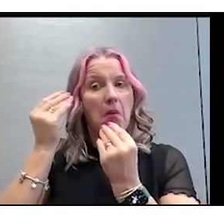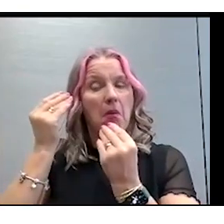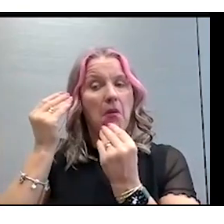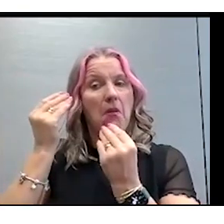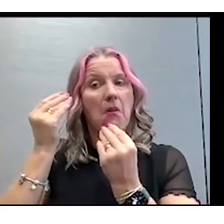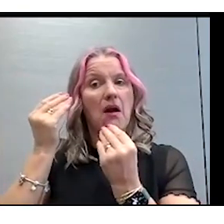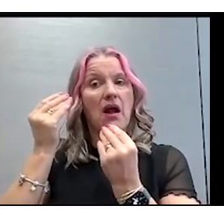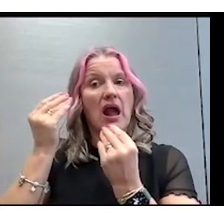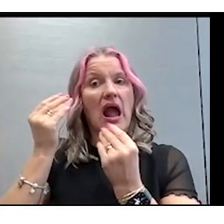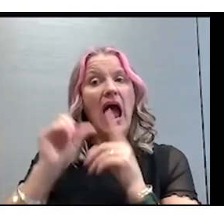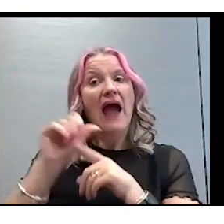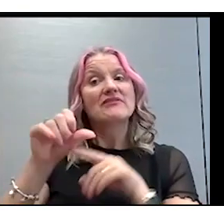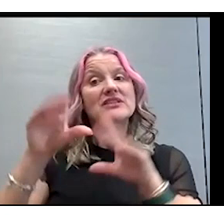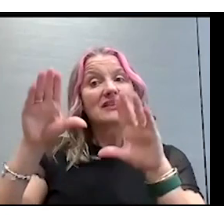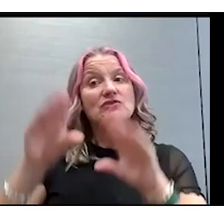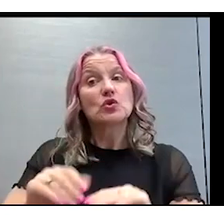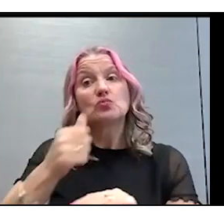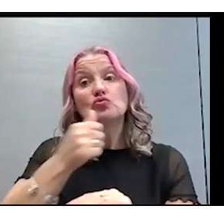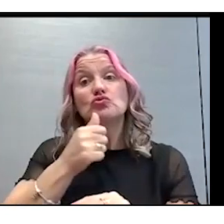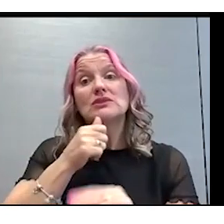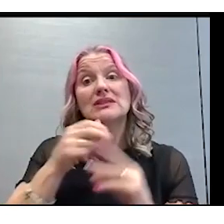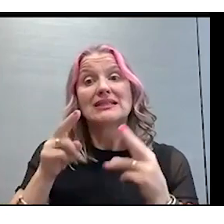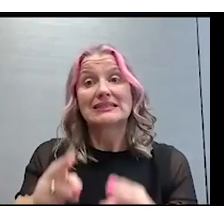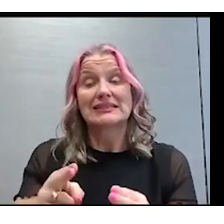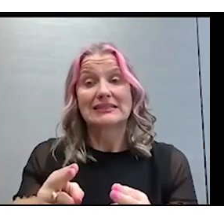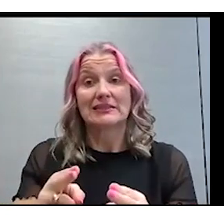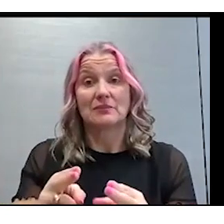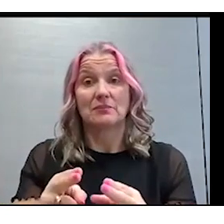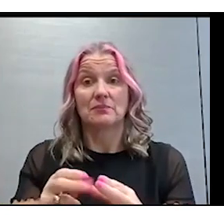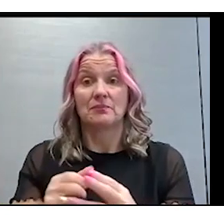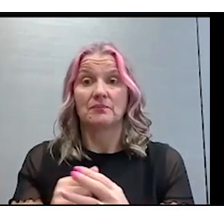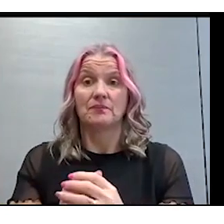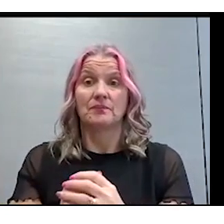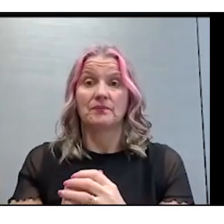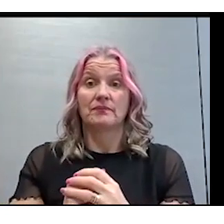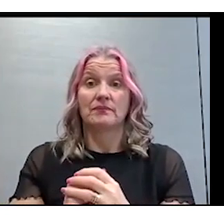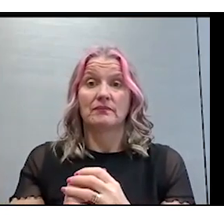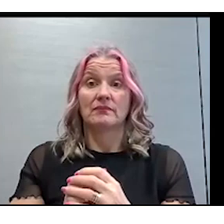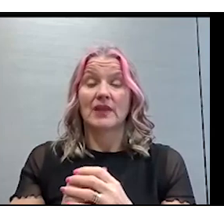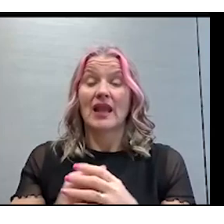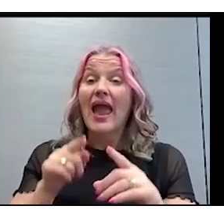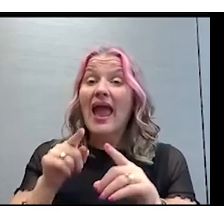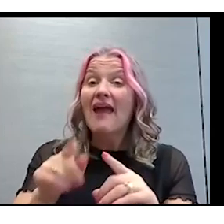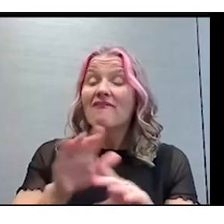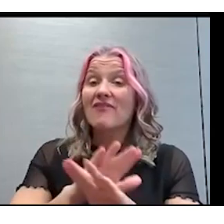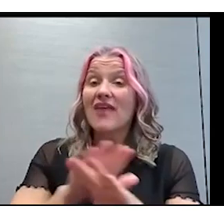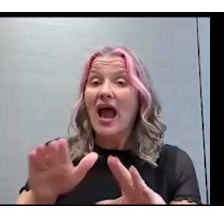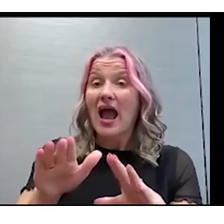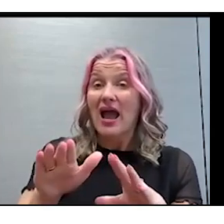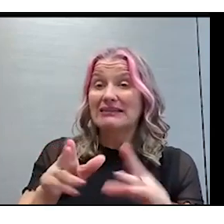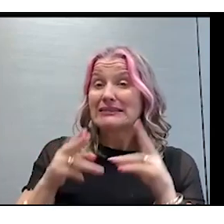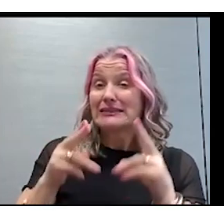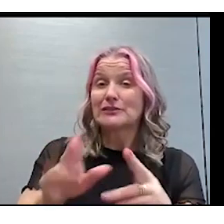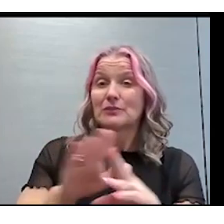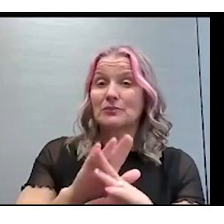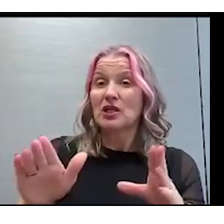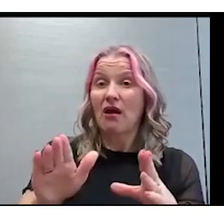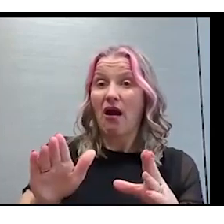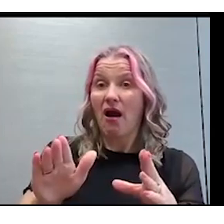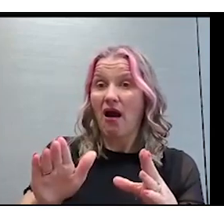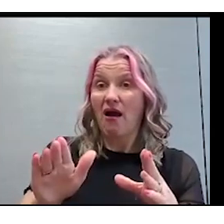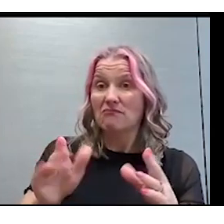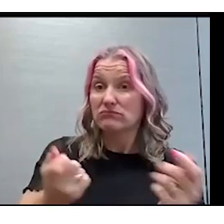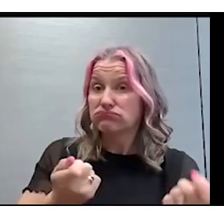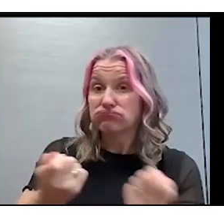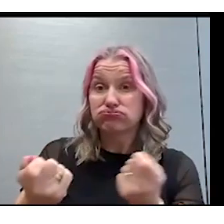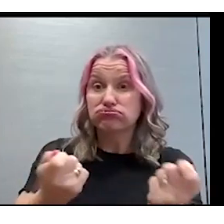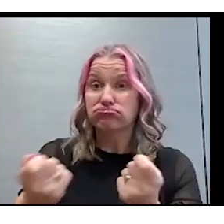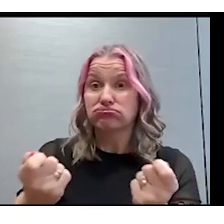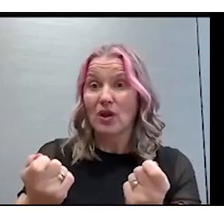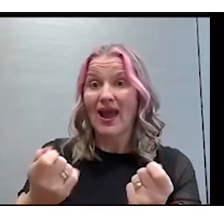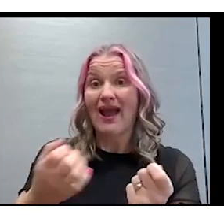So unless the systems are heavily mitigated and guardrail, we run the risk of actually acquiring